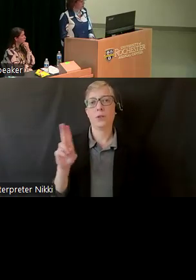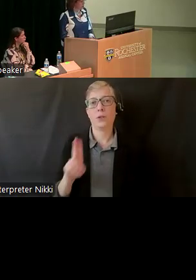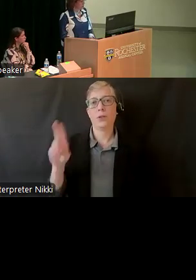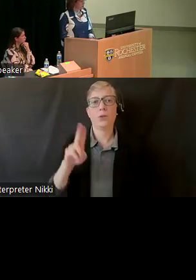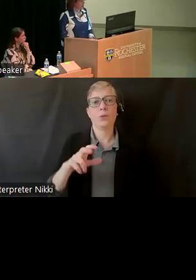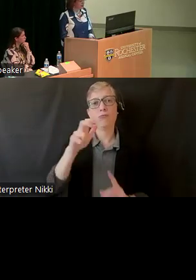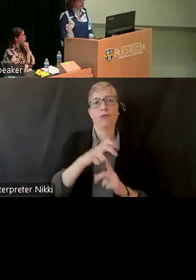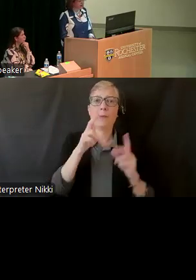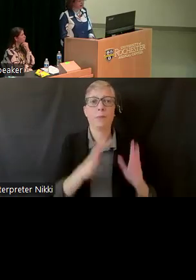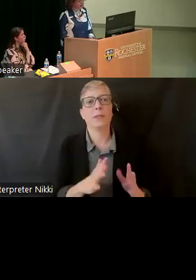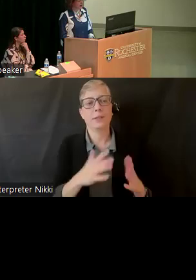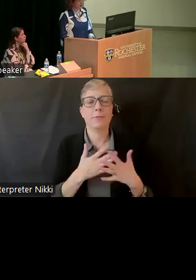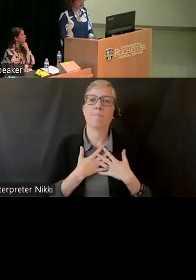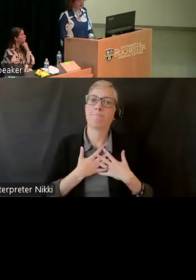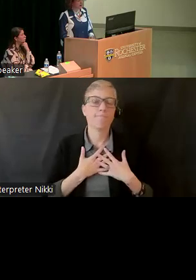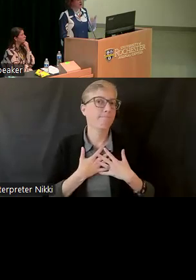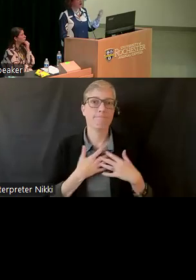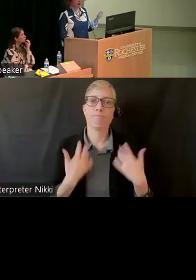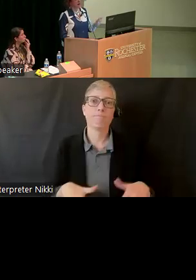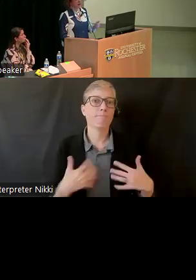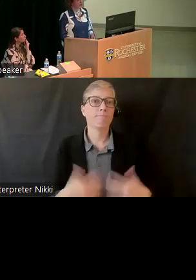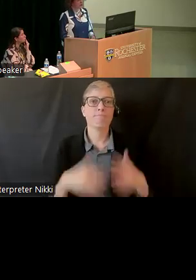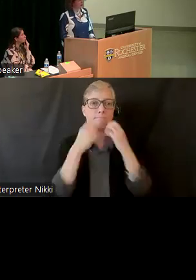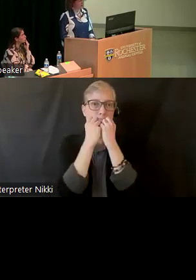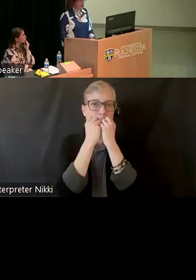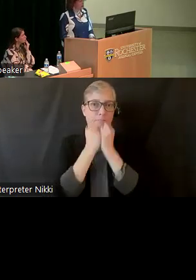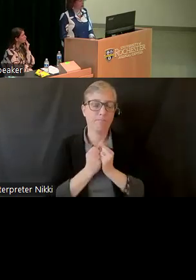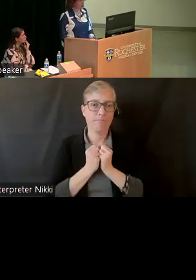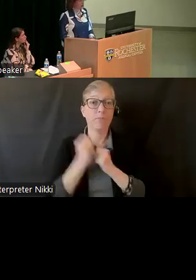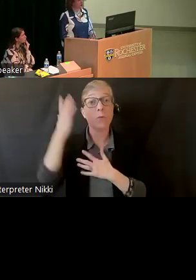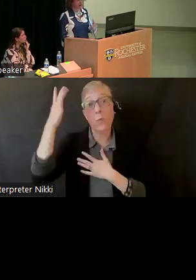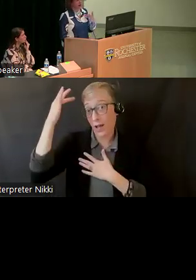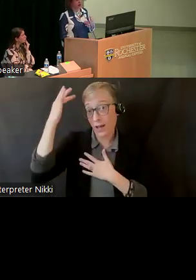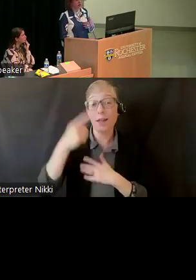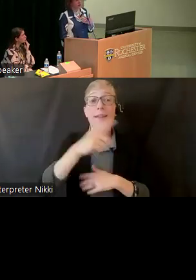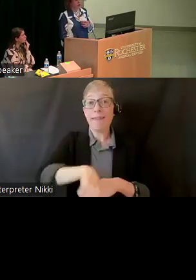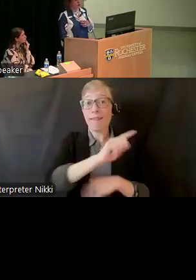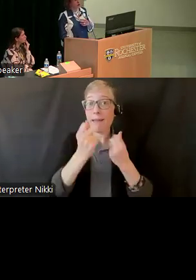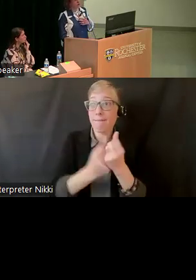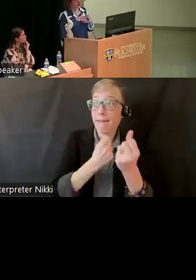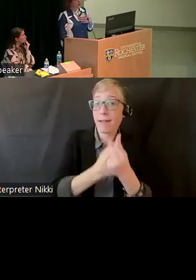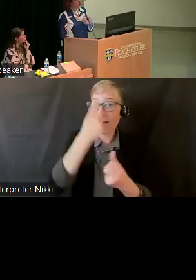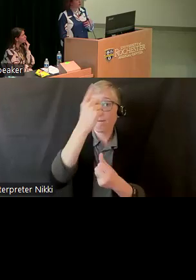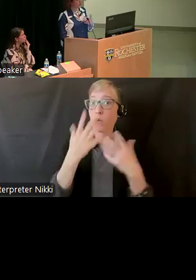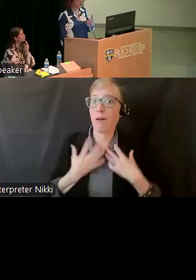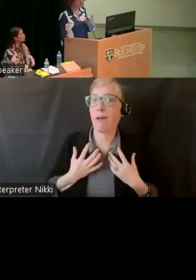our workplace um first of all they advocate for wellness at work so they really have this firm